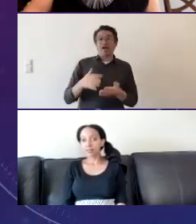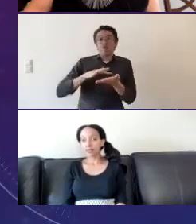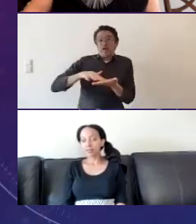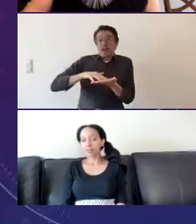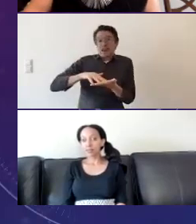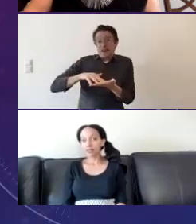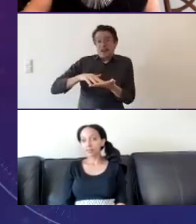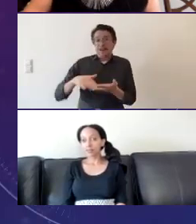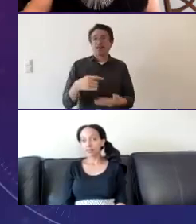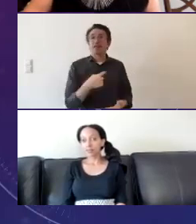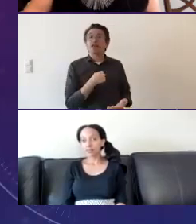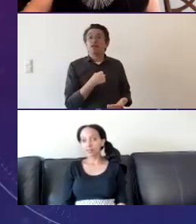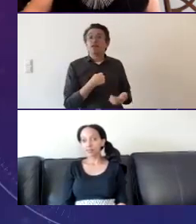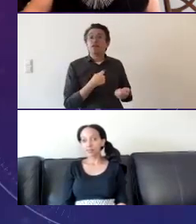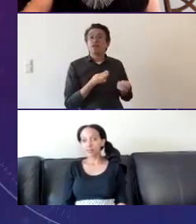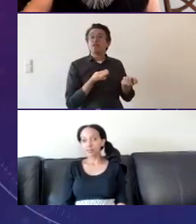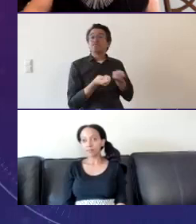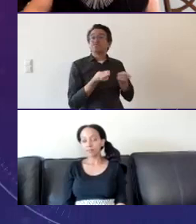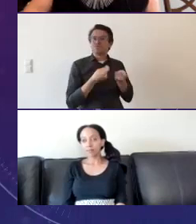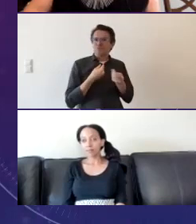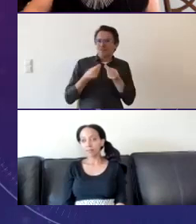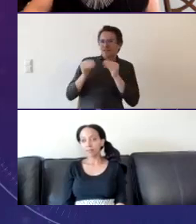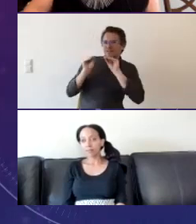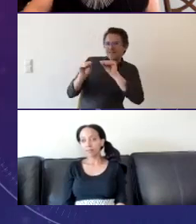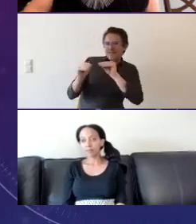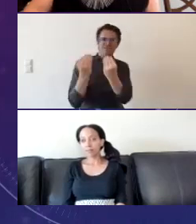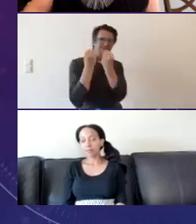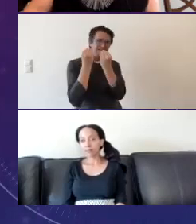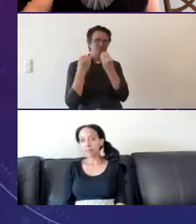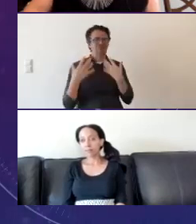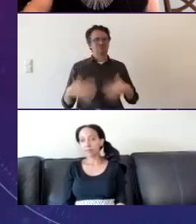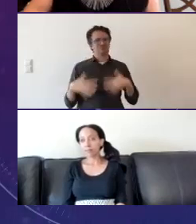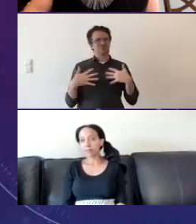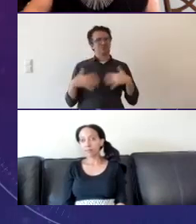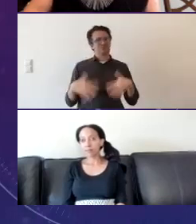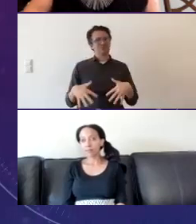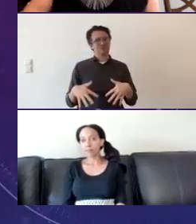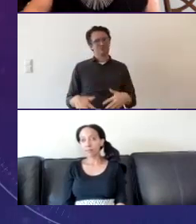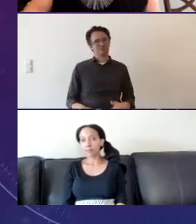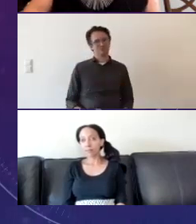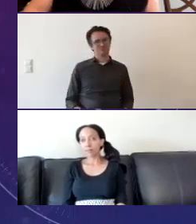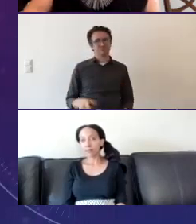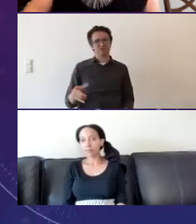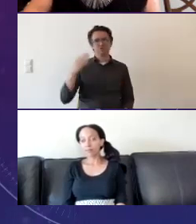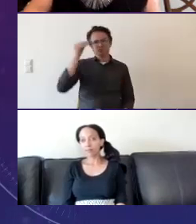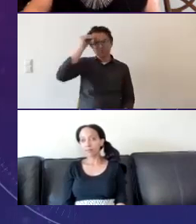further ado I want to turn it over to Kevin who is going to share a few